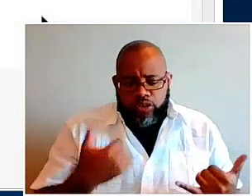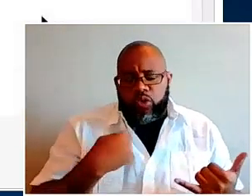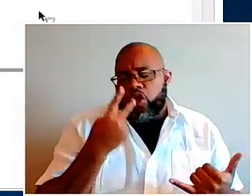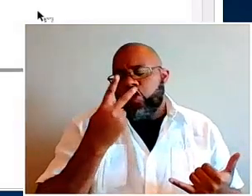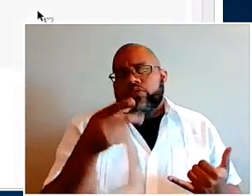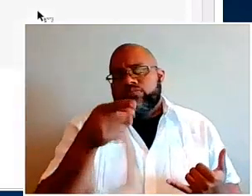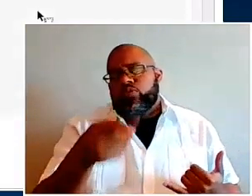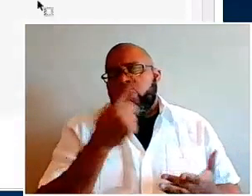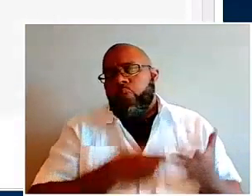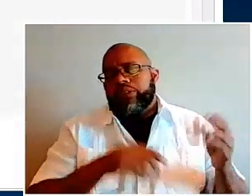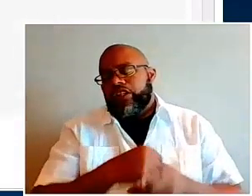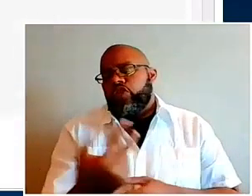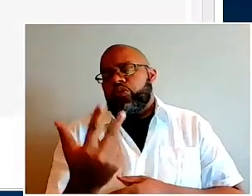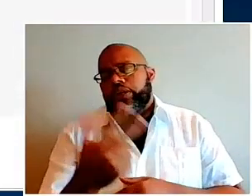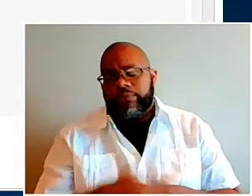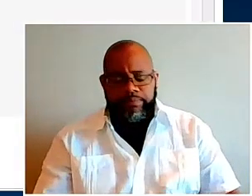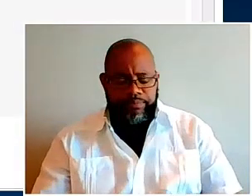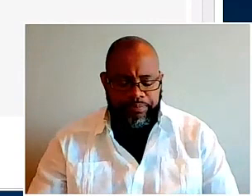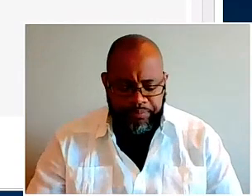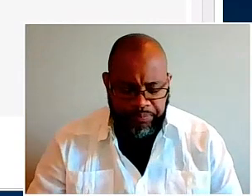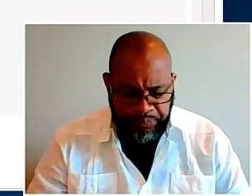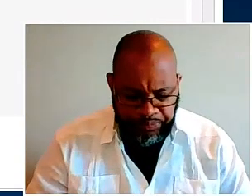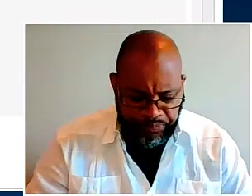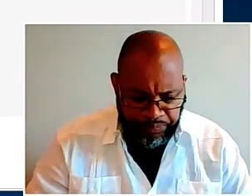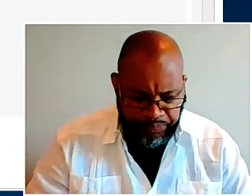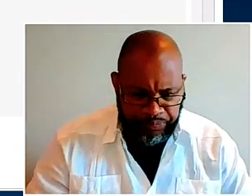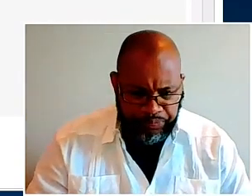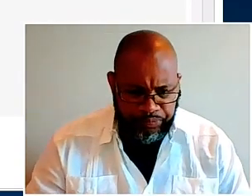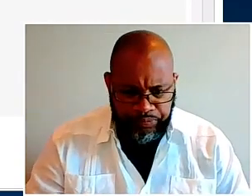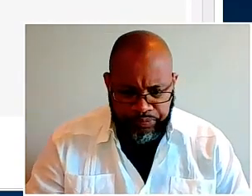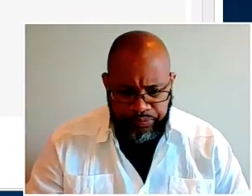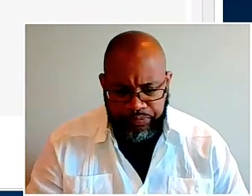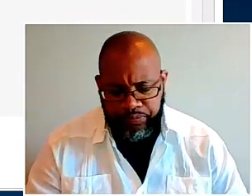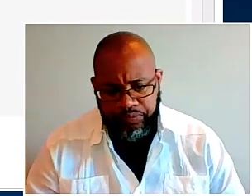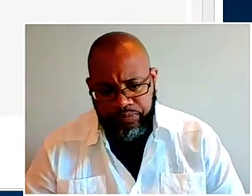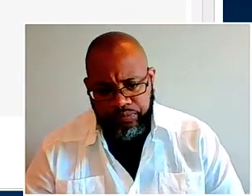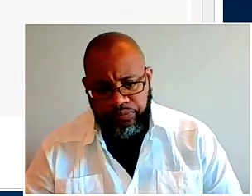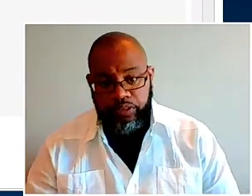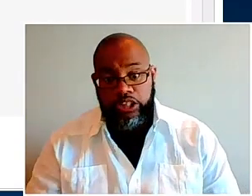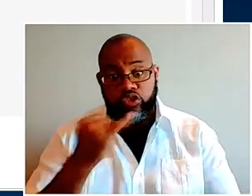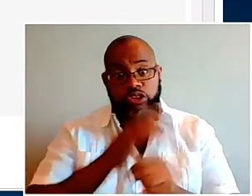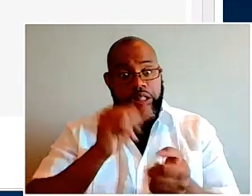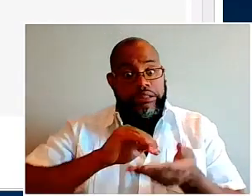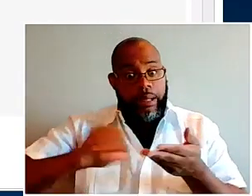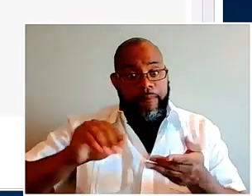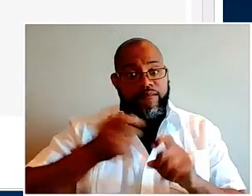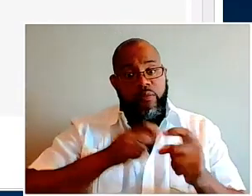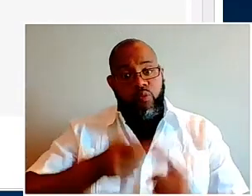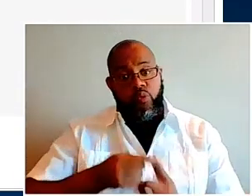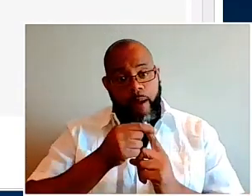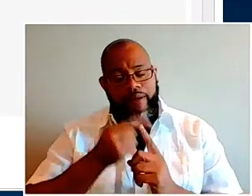in three together. The institution may be exempted from the requirements for initial or renewed